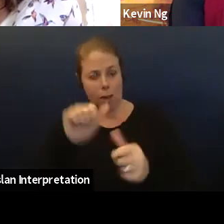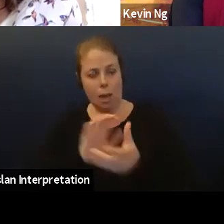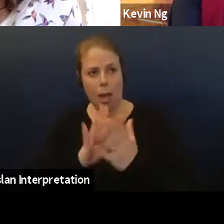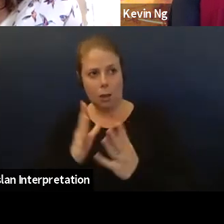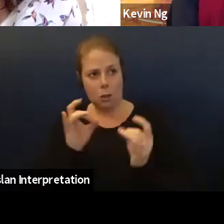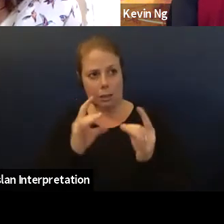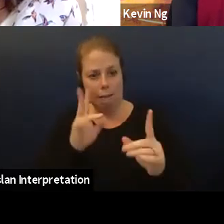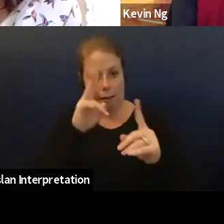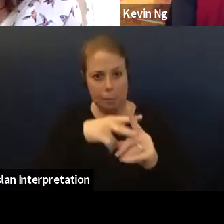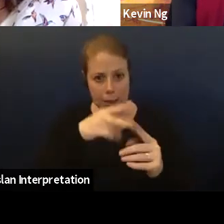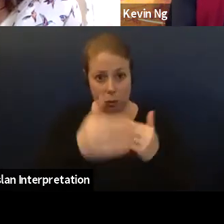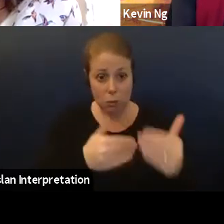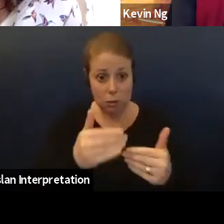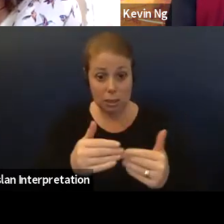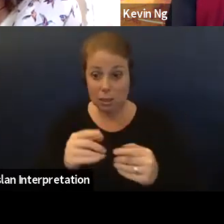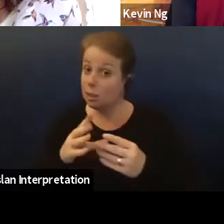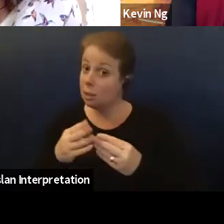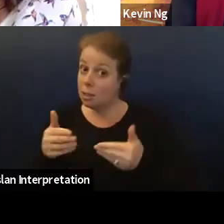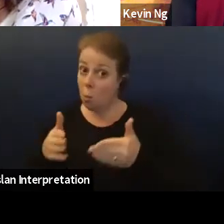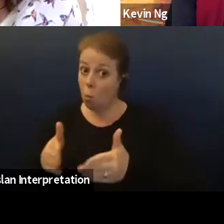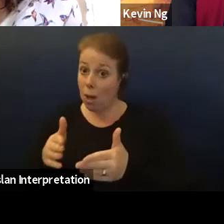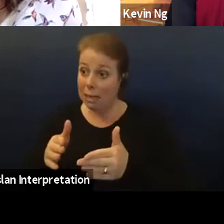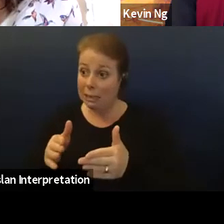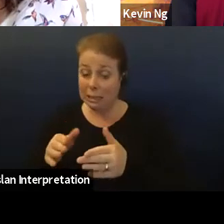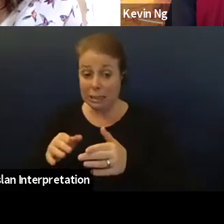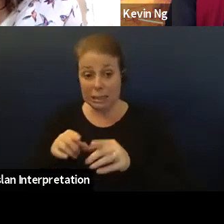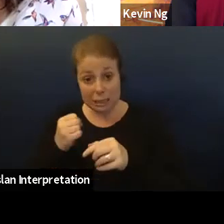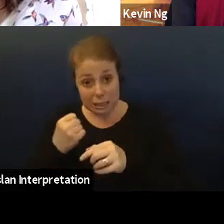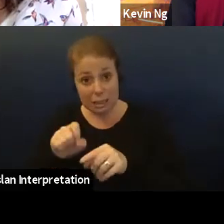I guess I'm going to call it a process of learning, is actually like what people are up to.